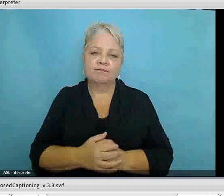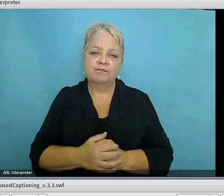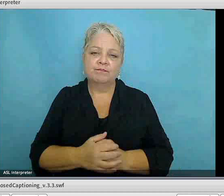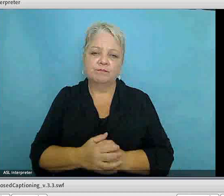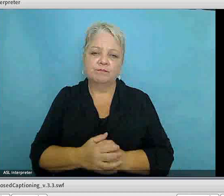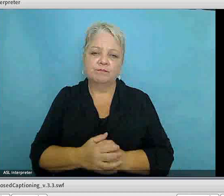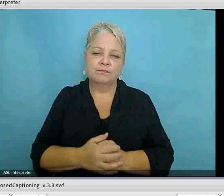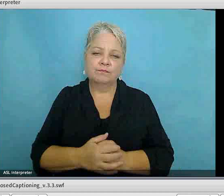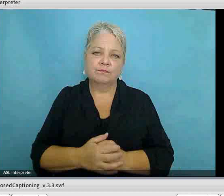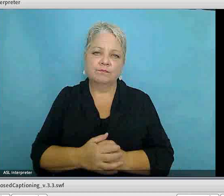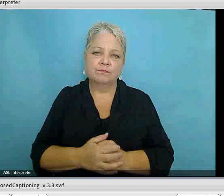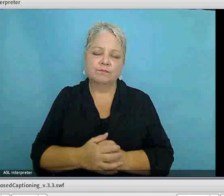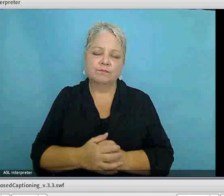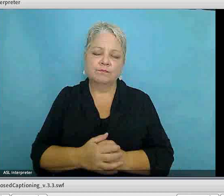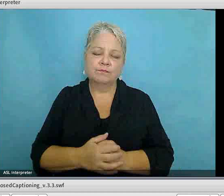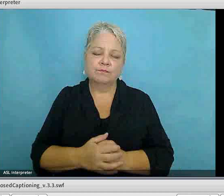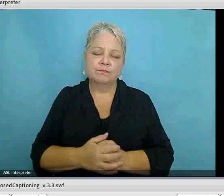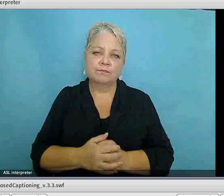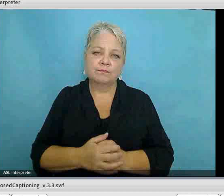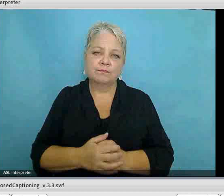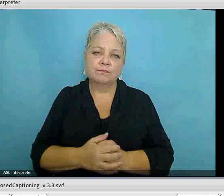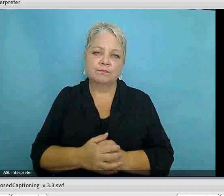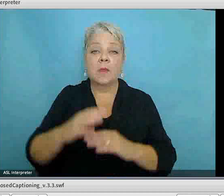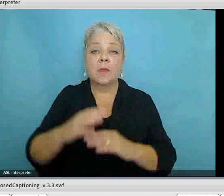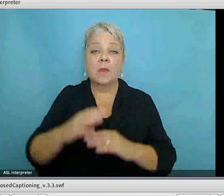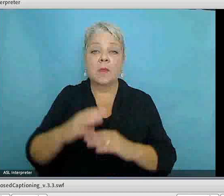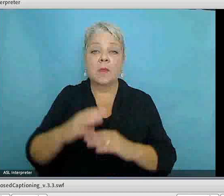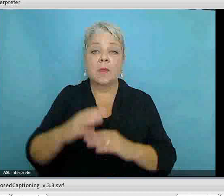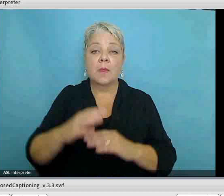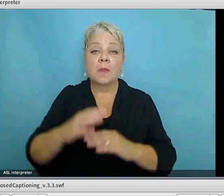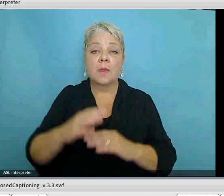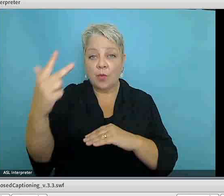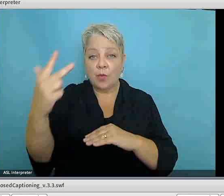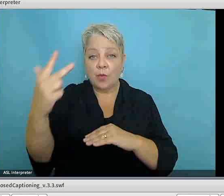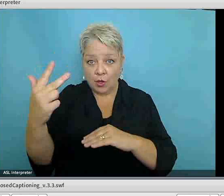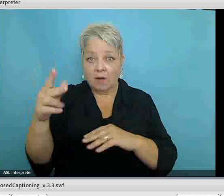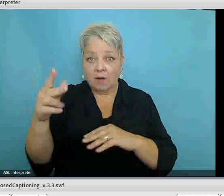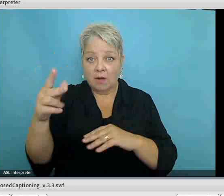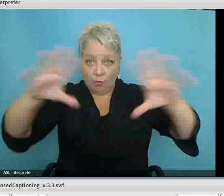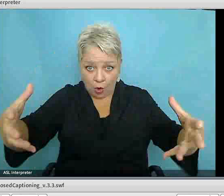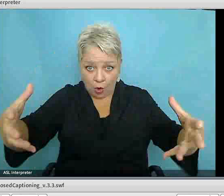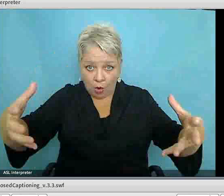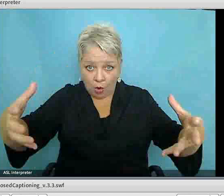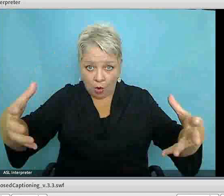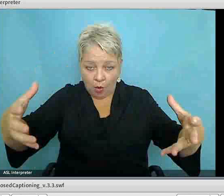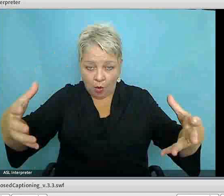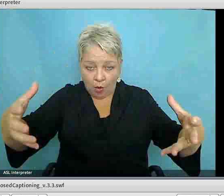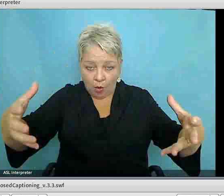And over two-thirds fall into more than one of the categories I just described.